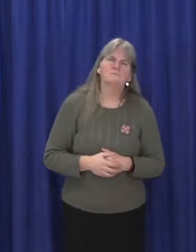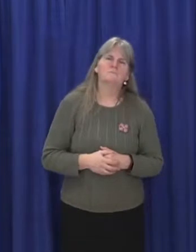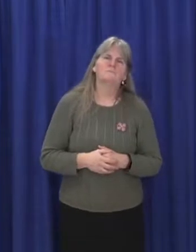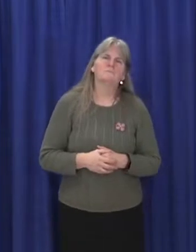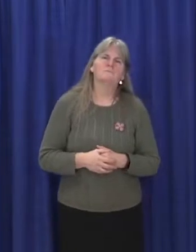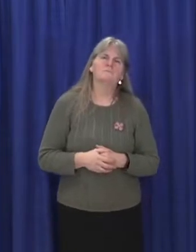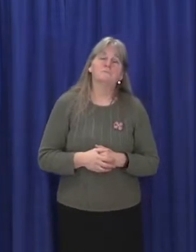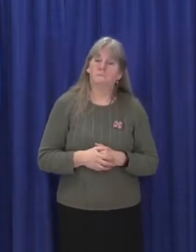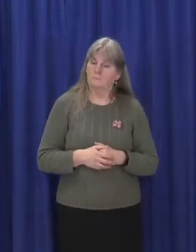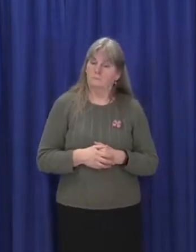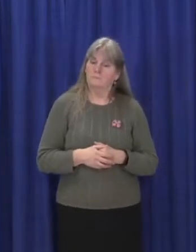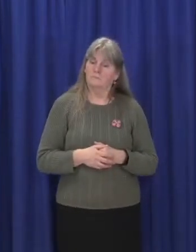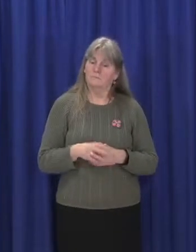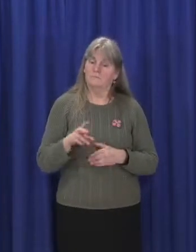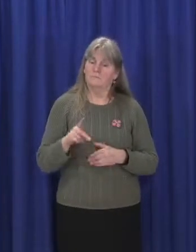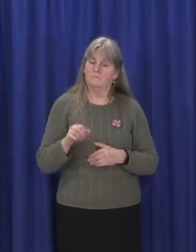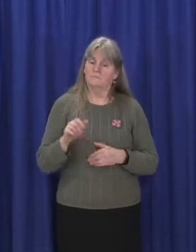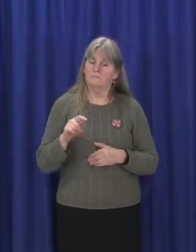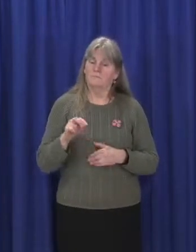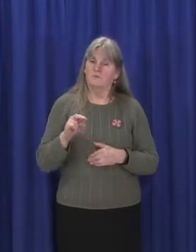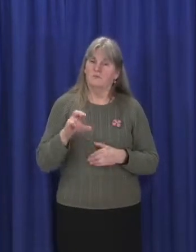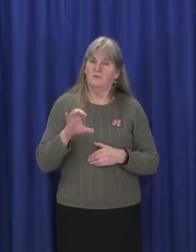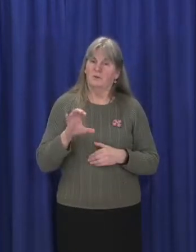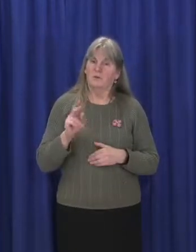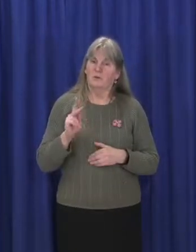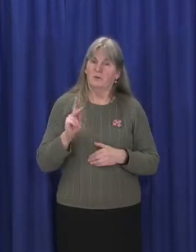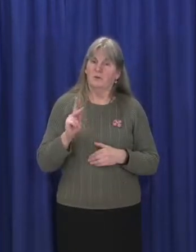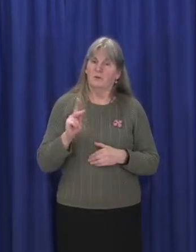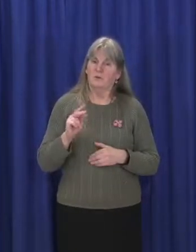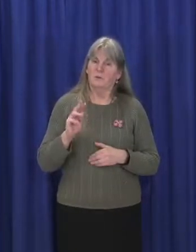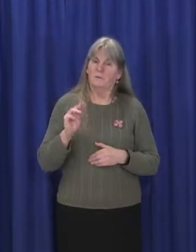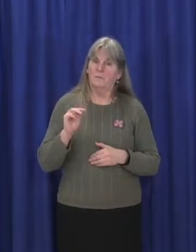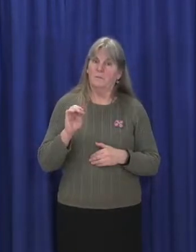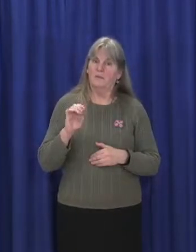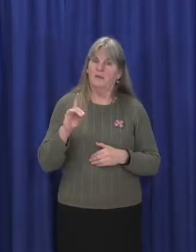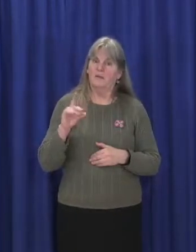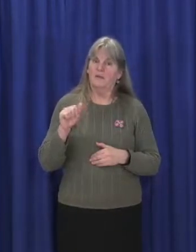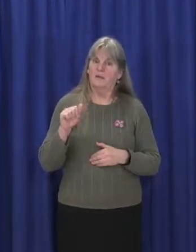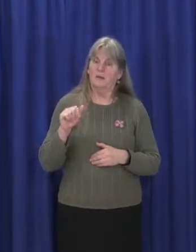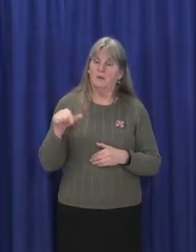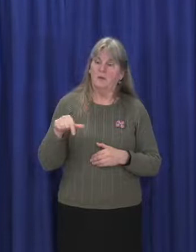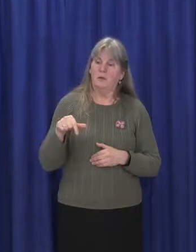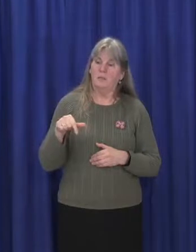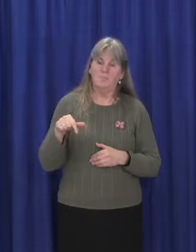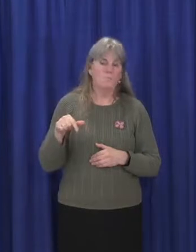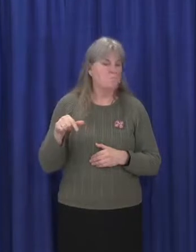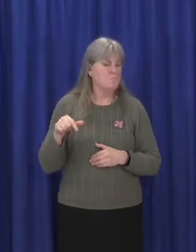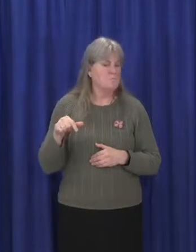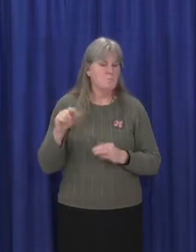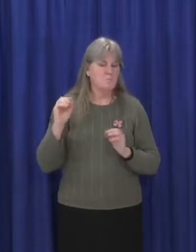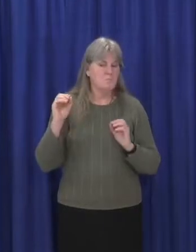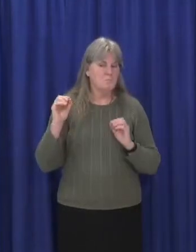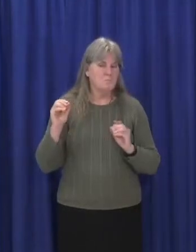Renée: Patrick at MediaQ? Hearing nothing. Given the time, we'll circle